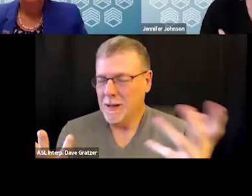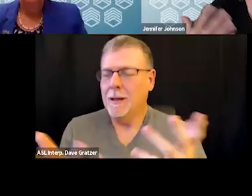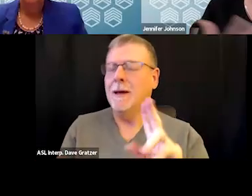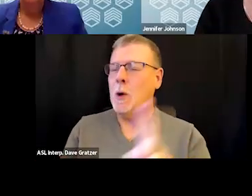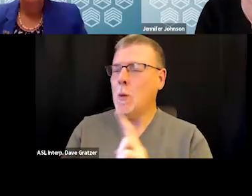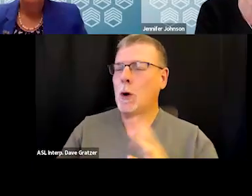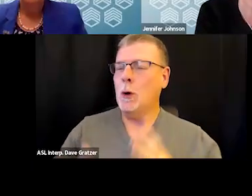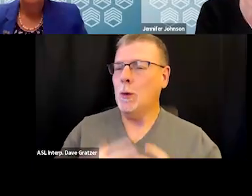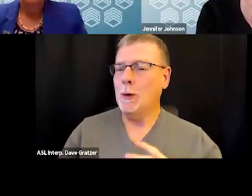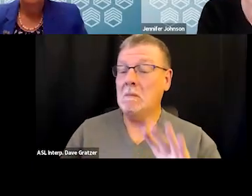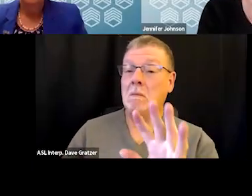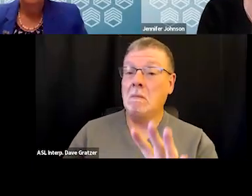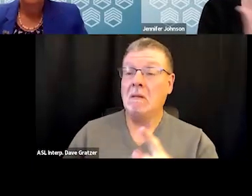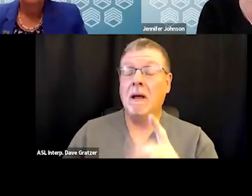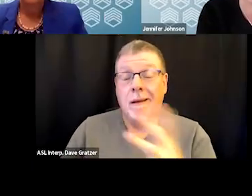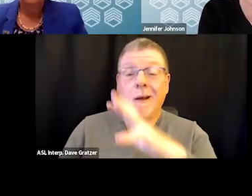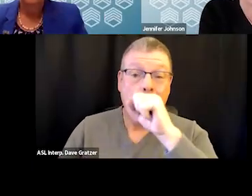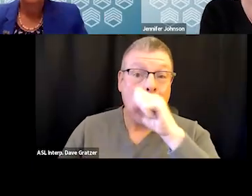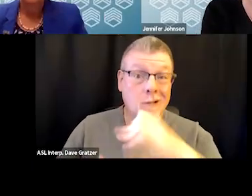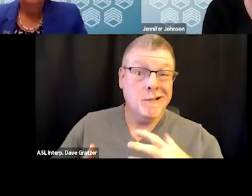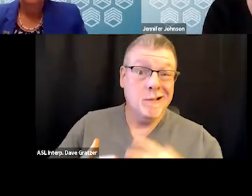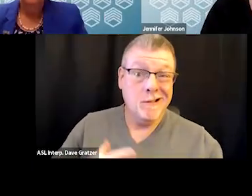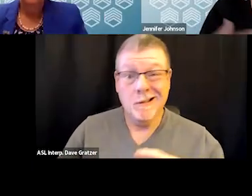Is there… I mean, maybe they're wearing jail orange, which is, you know, that's one thing.